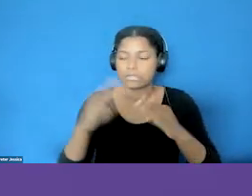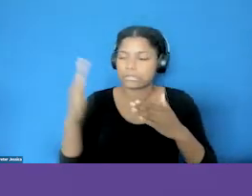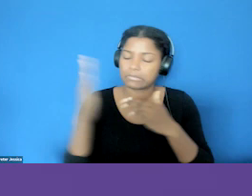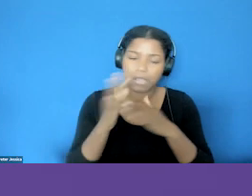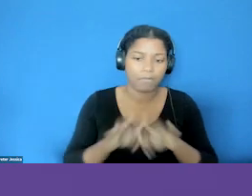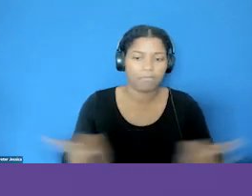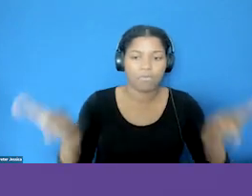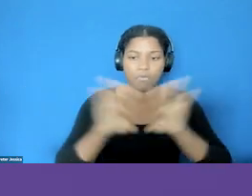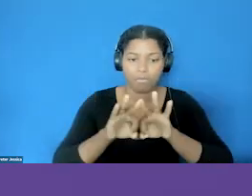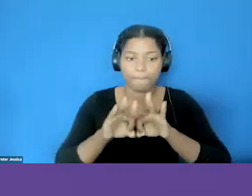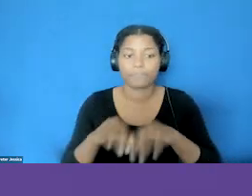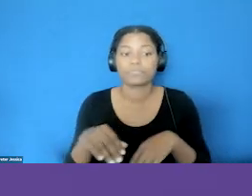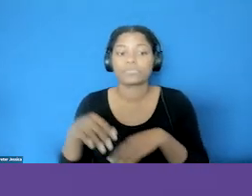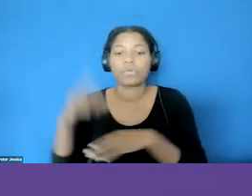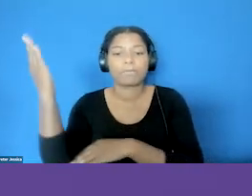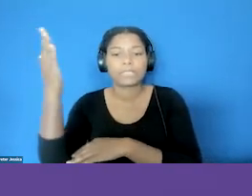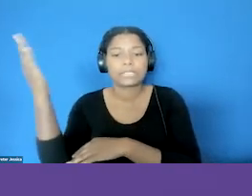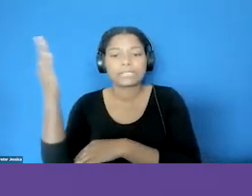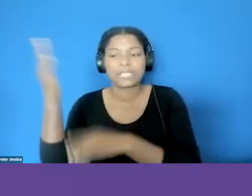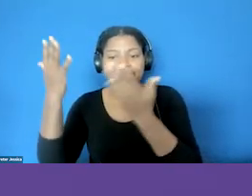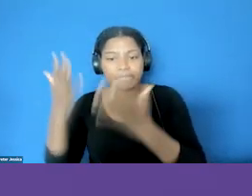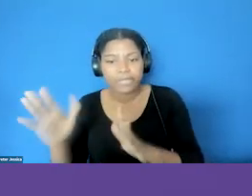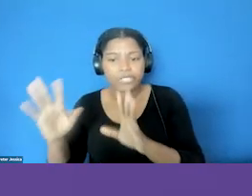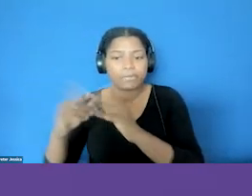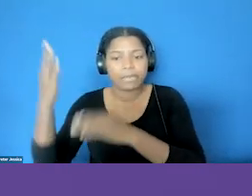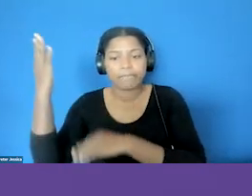So I like, at the end of presentations and seminars,